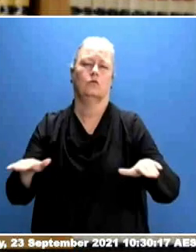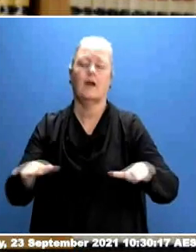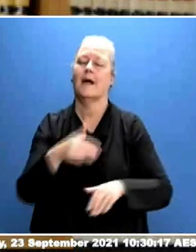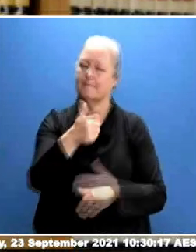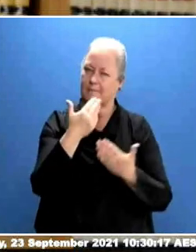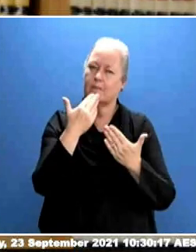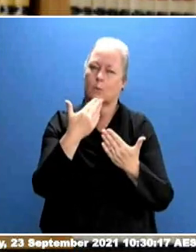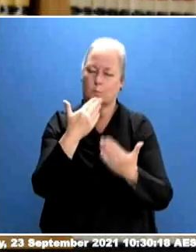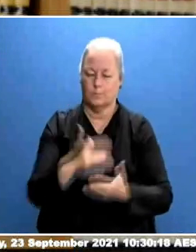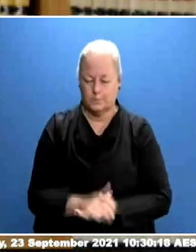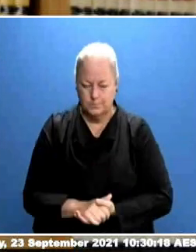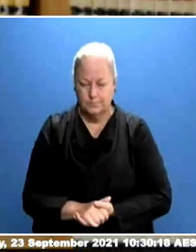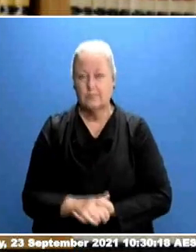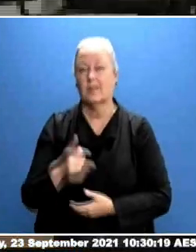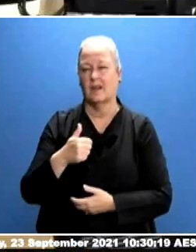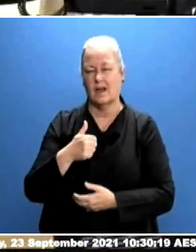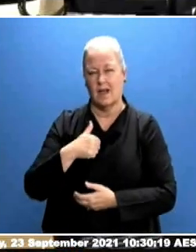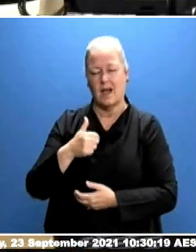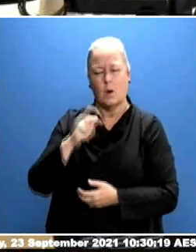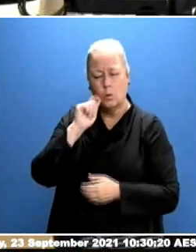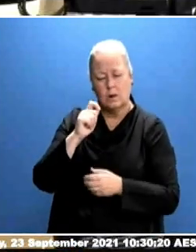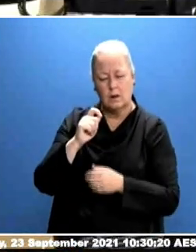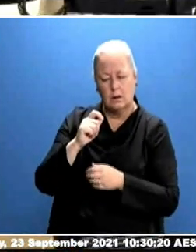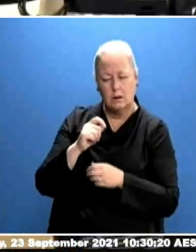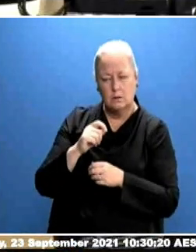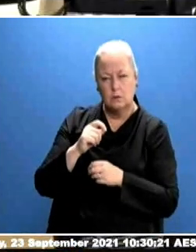I'll take up some more with you shortly, Dr Thompson,